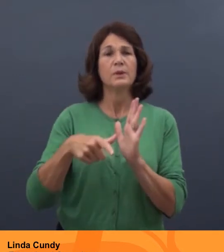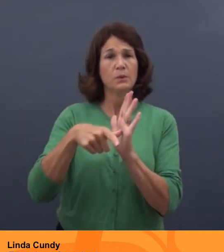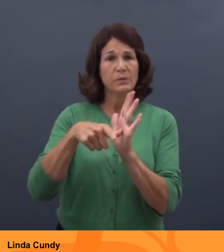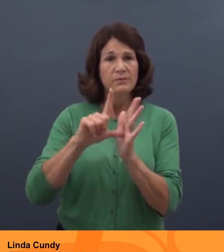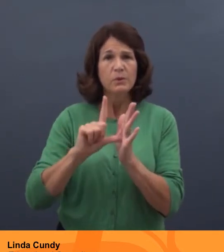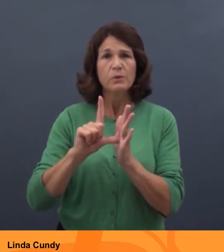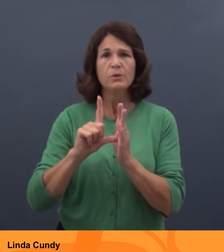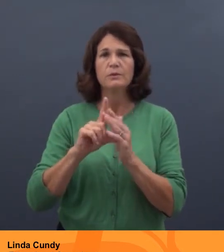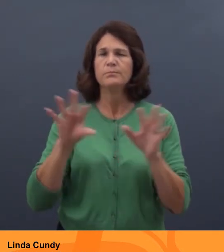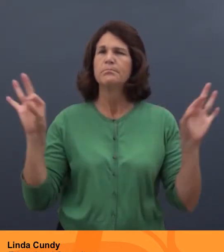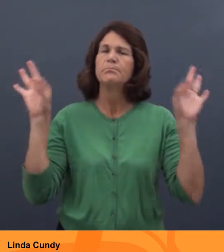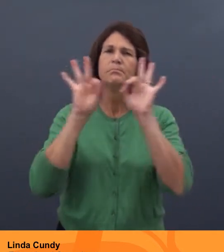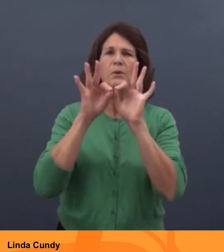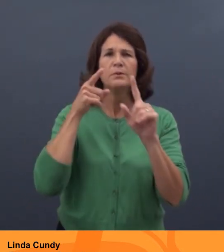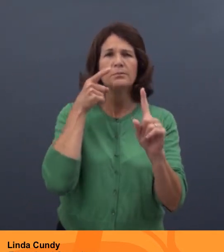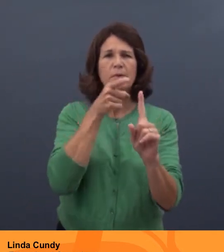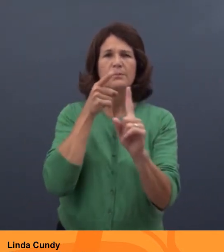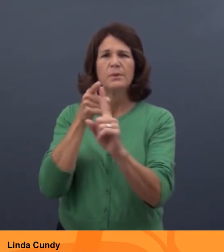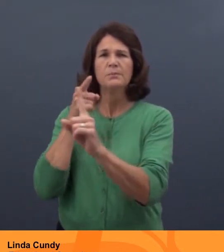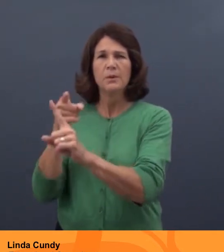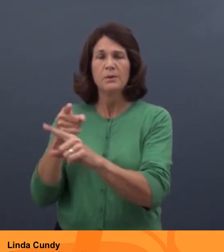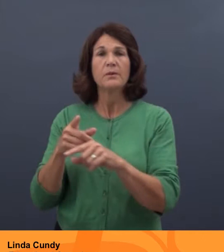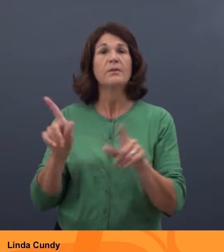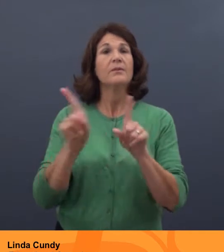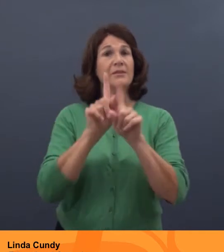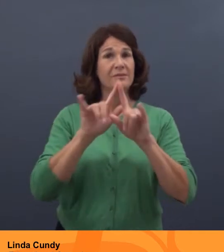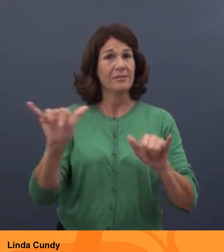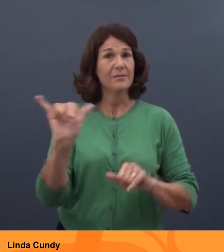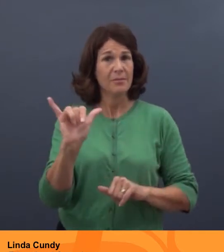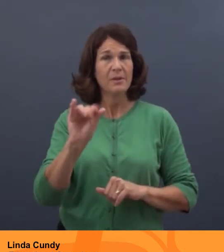and write these on your black or white board.